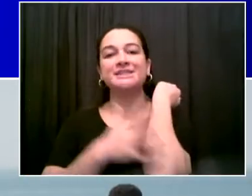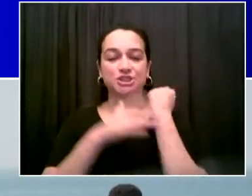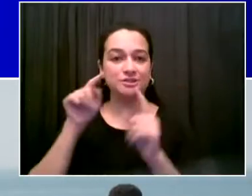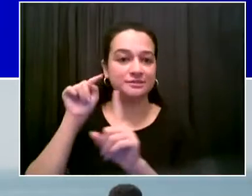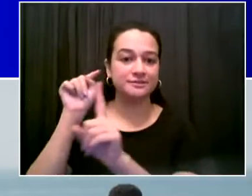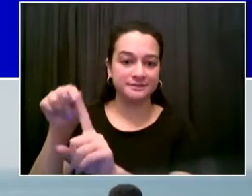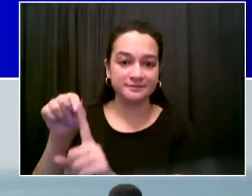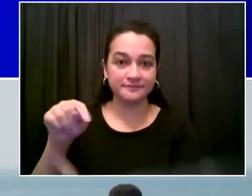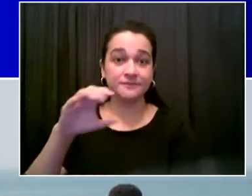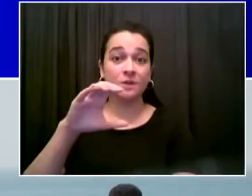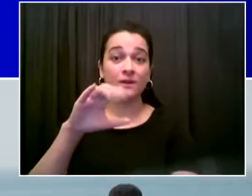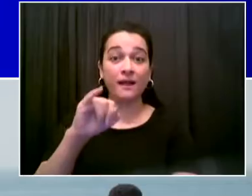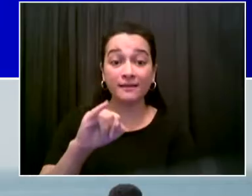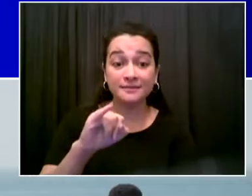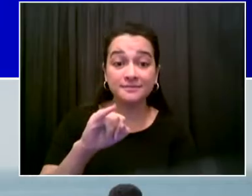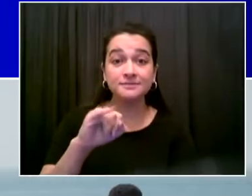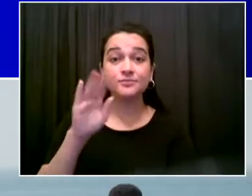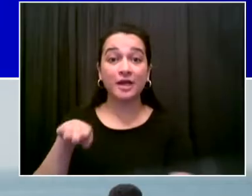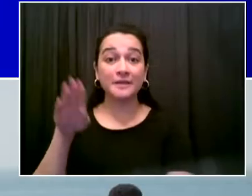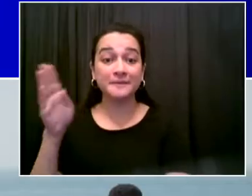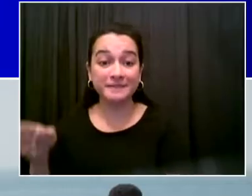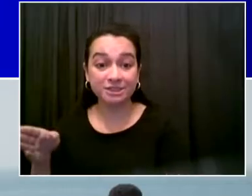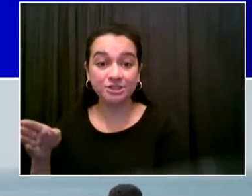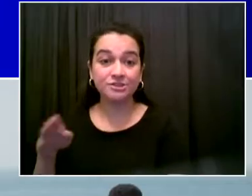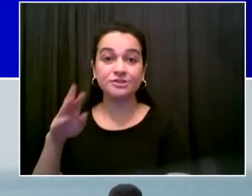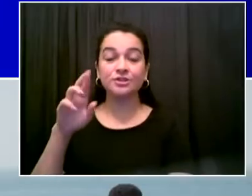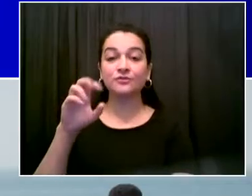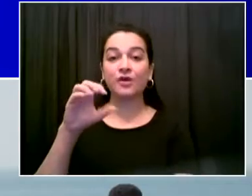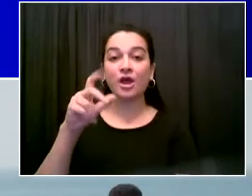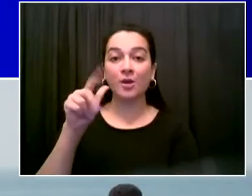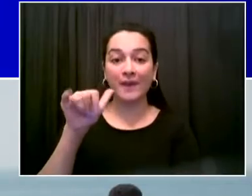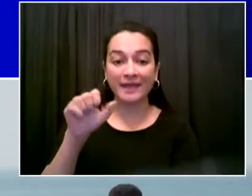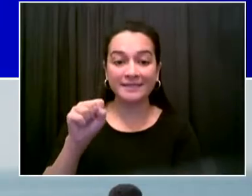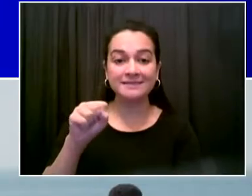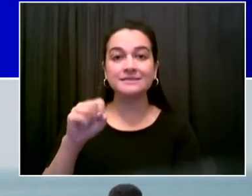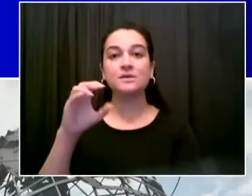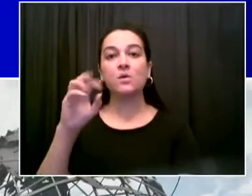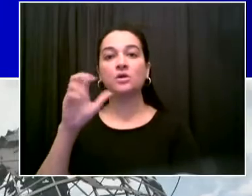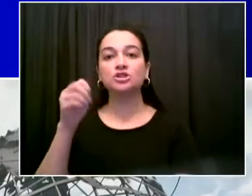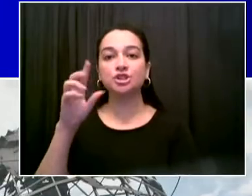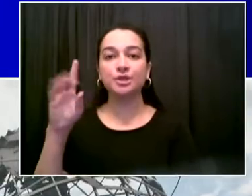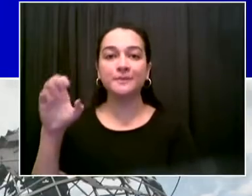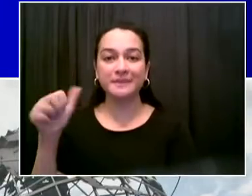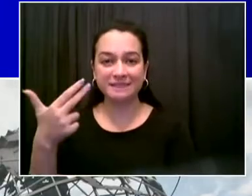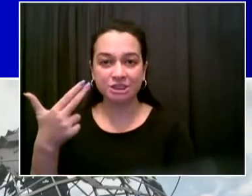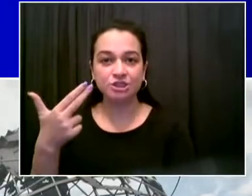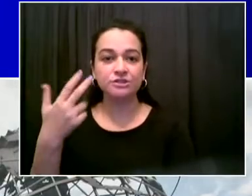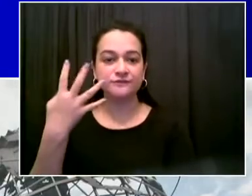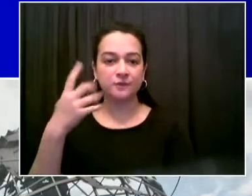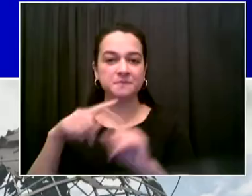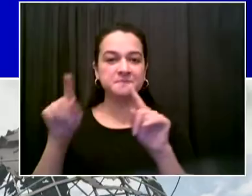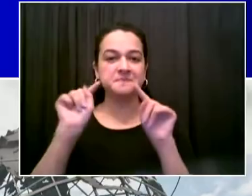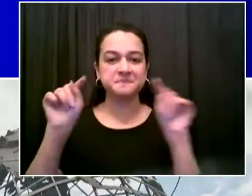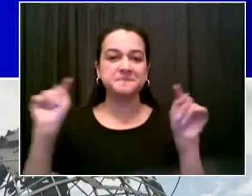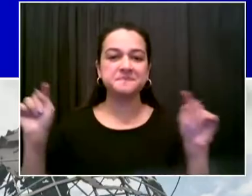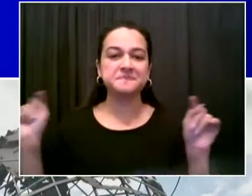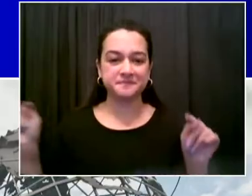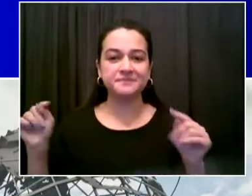BEACHES ALL OVER THE CITY AND OTHER KEY SPOTS WERE PEOPLE ARE GOING TO BE